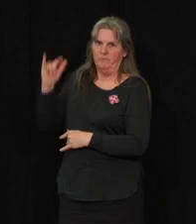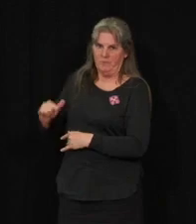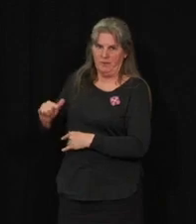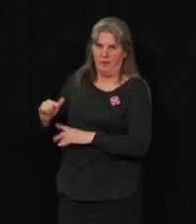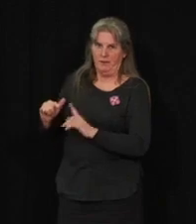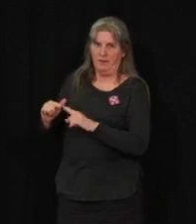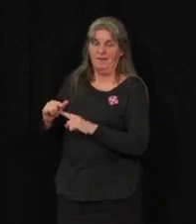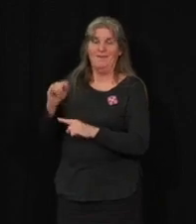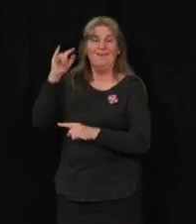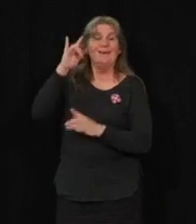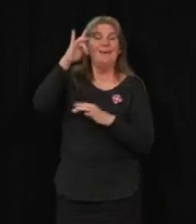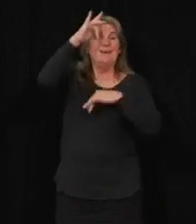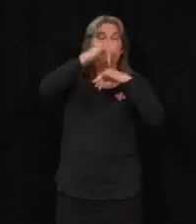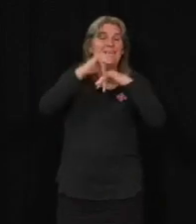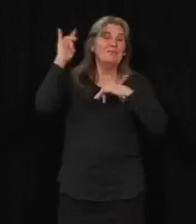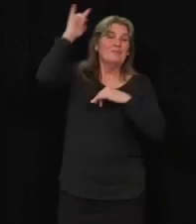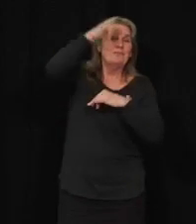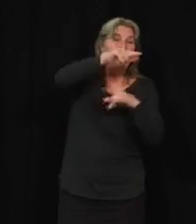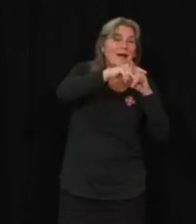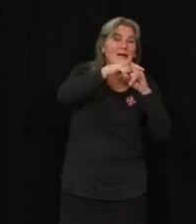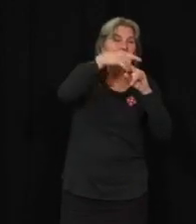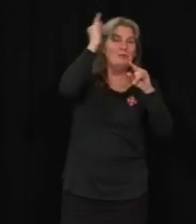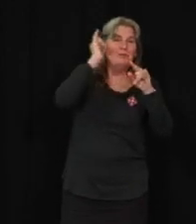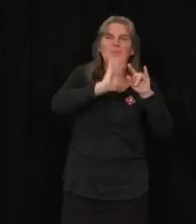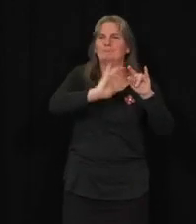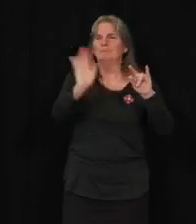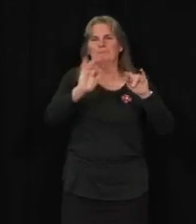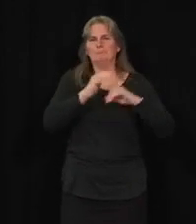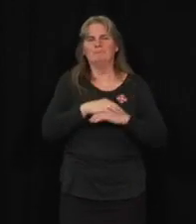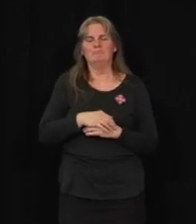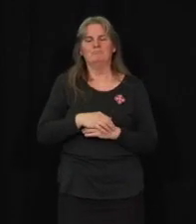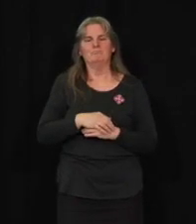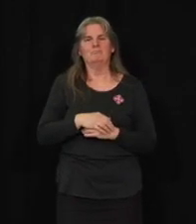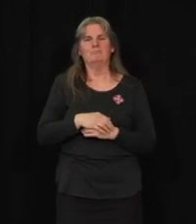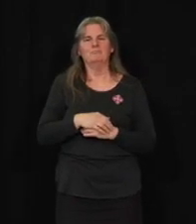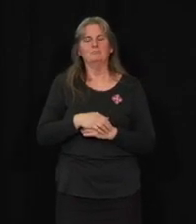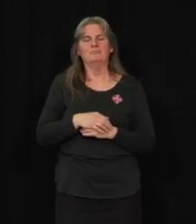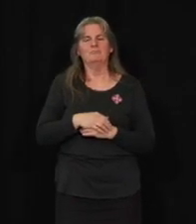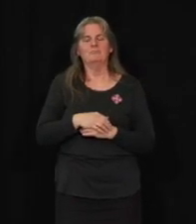not, we still have our own order requirements that would also